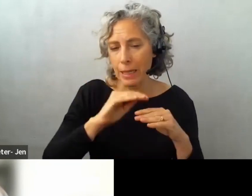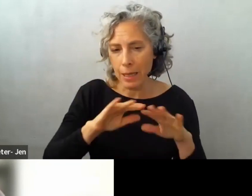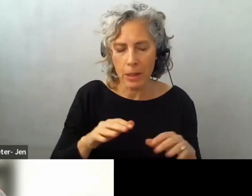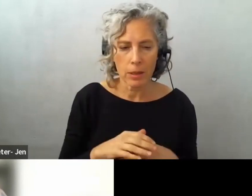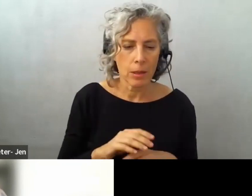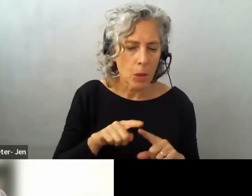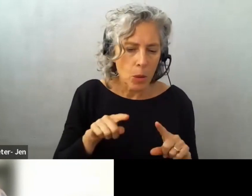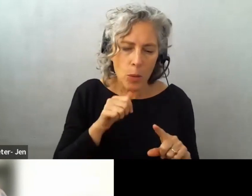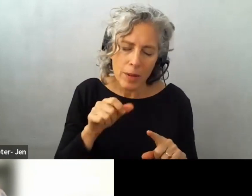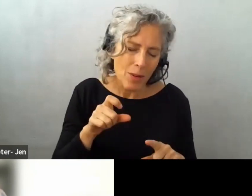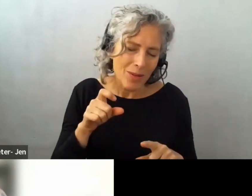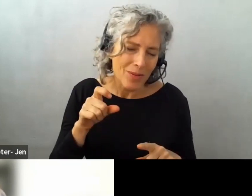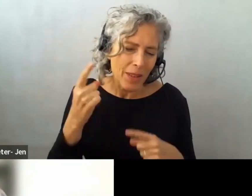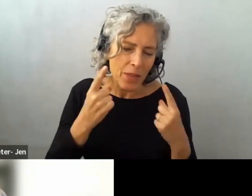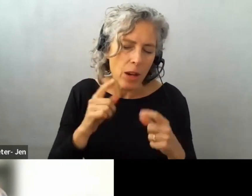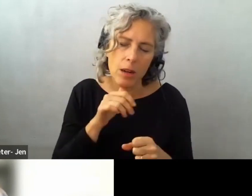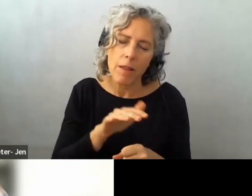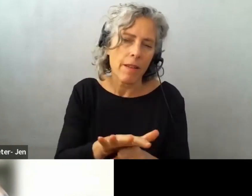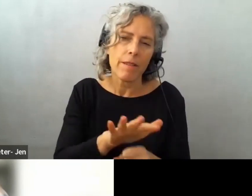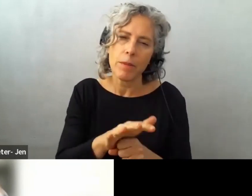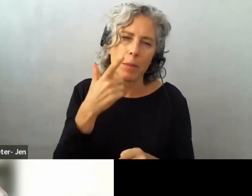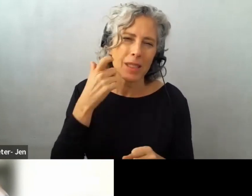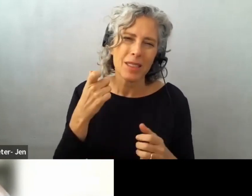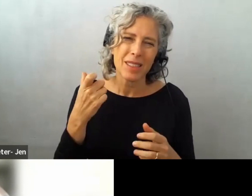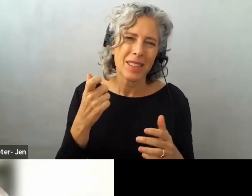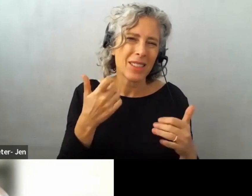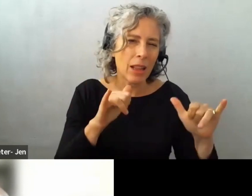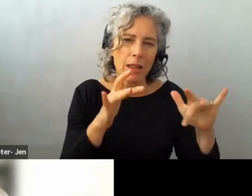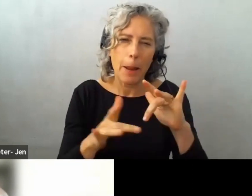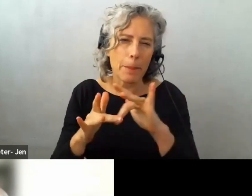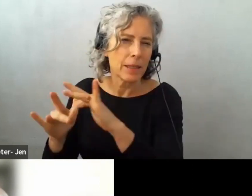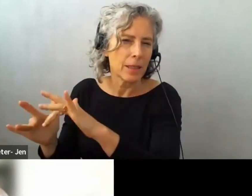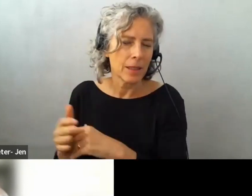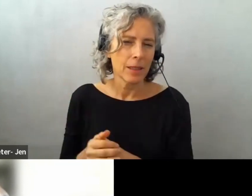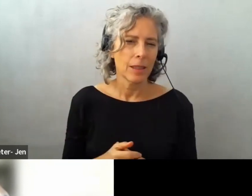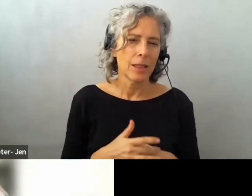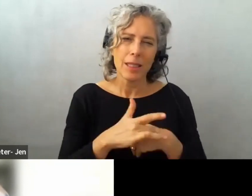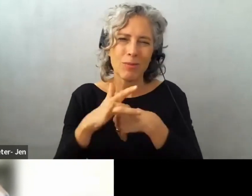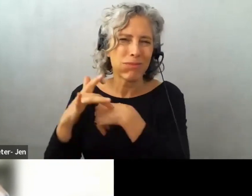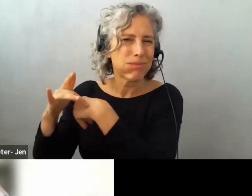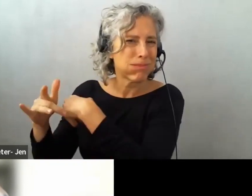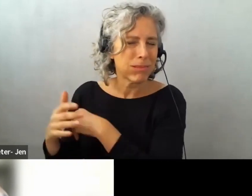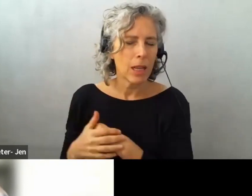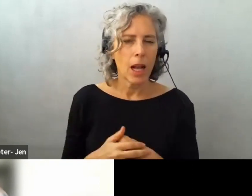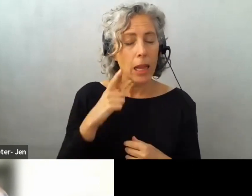done enough thinking I don't think but I think we can do better. I think that, you know,